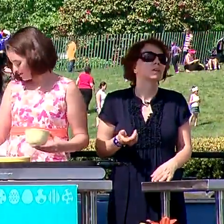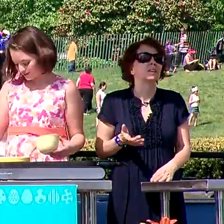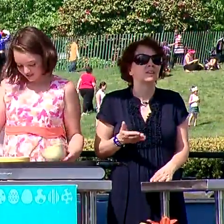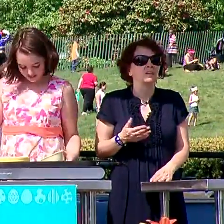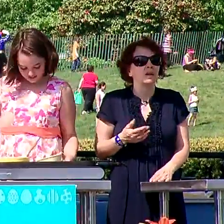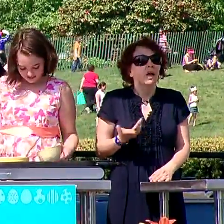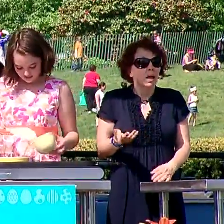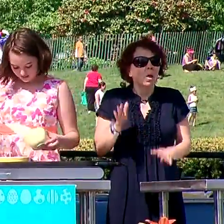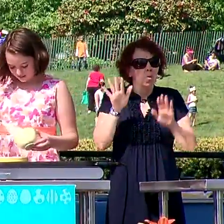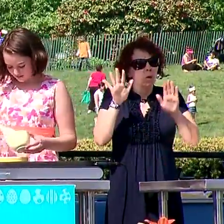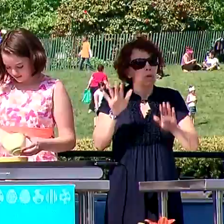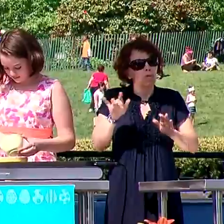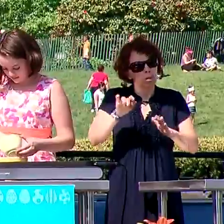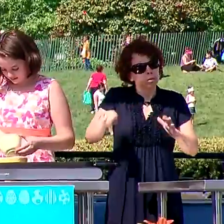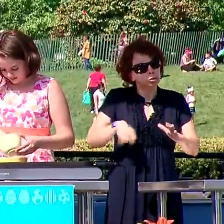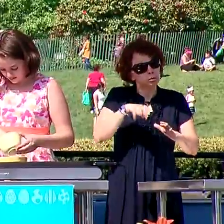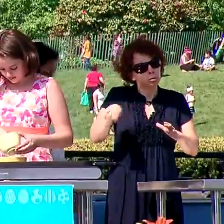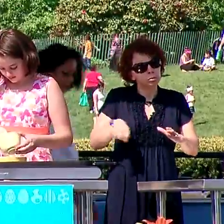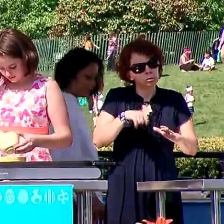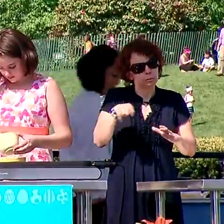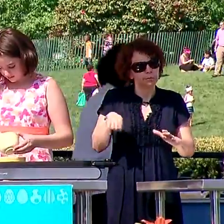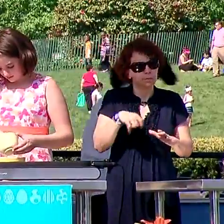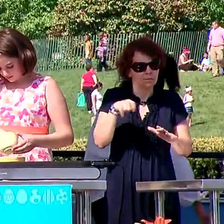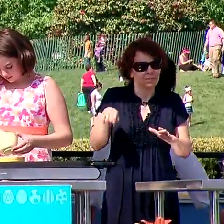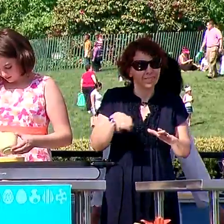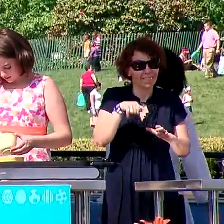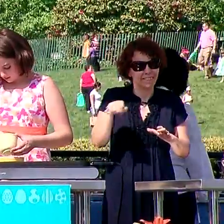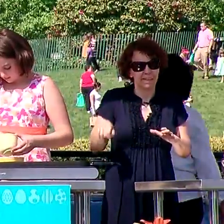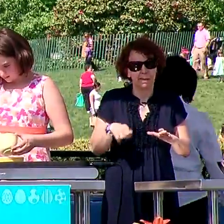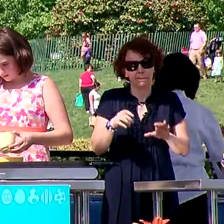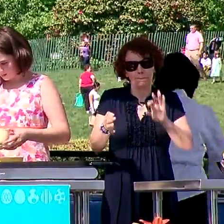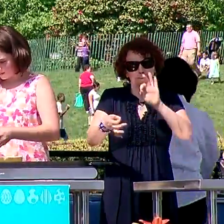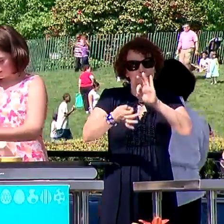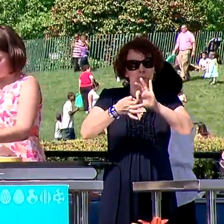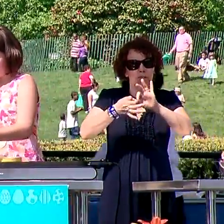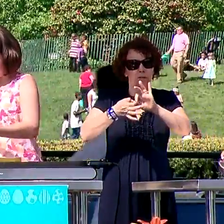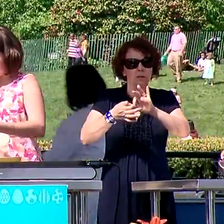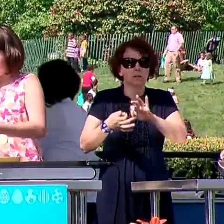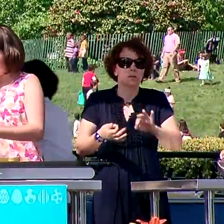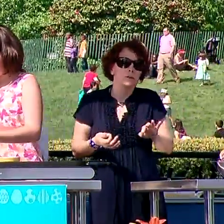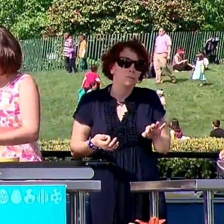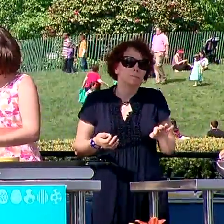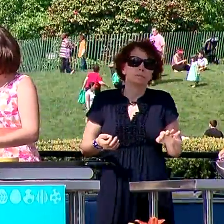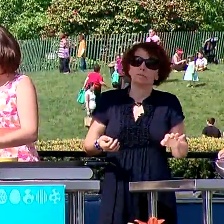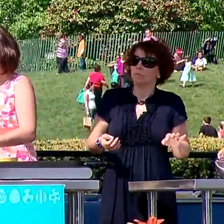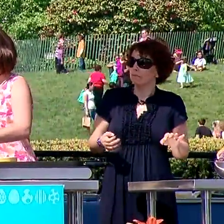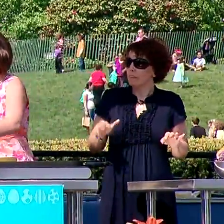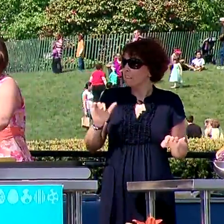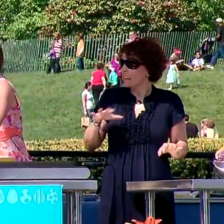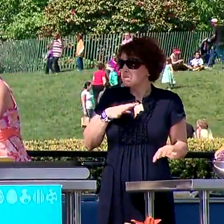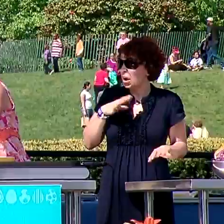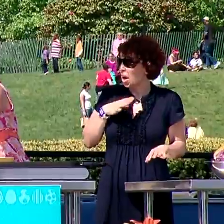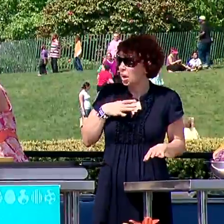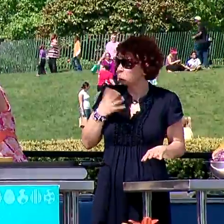Stir that up. Perfect. Child: Sorry. Carla Hall: That's fine. You're fine, you're fine.